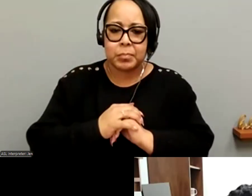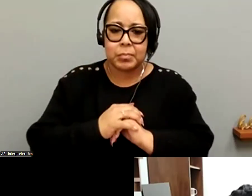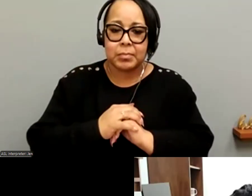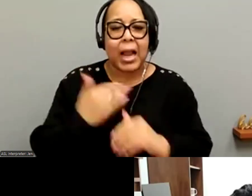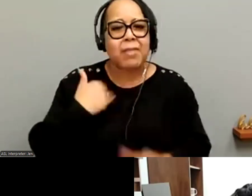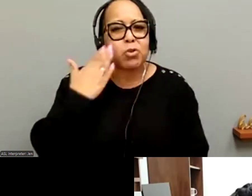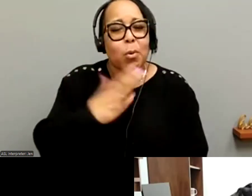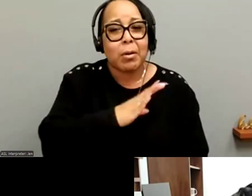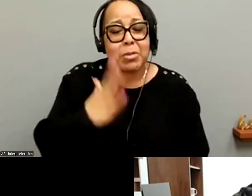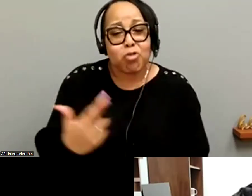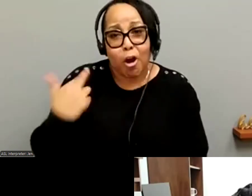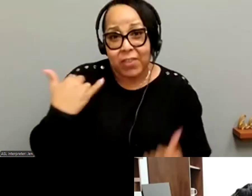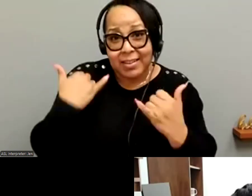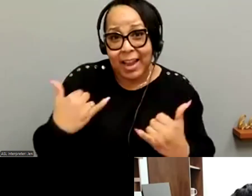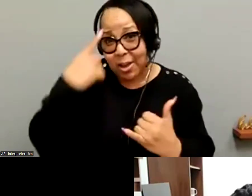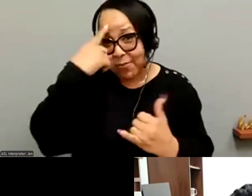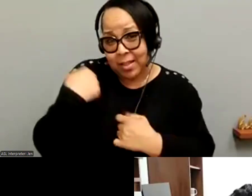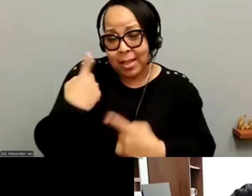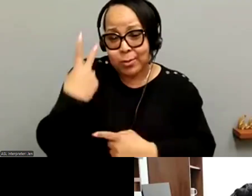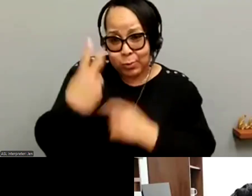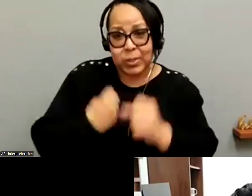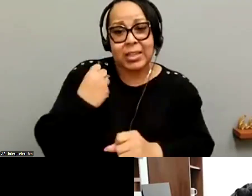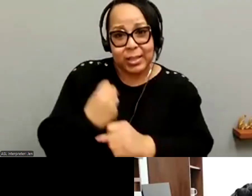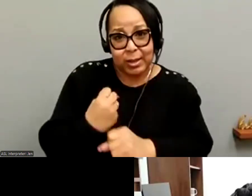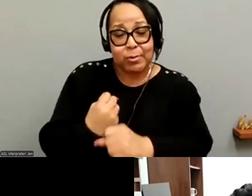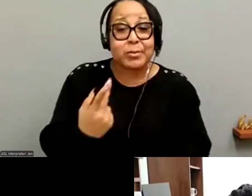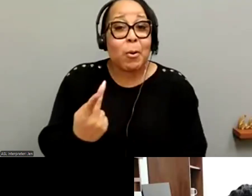13:08:12 Commissioner Arfa now for the 13:08:14 last two years. We have been in